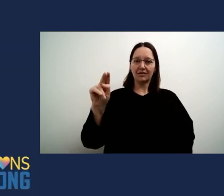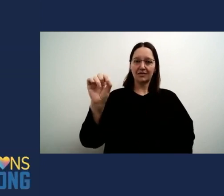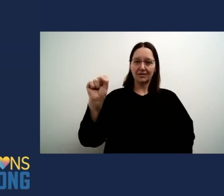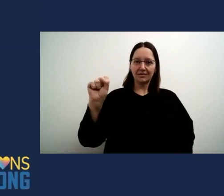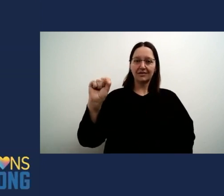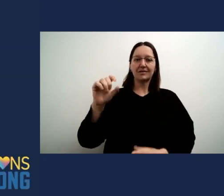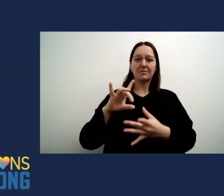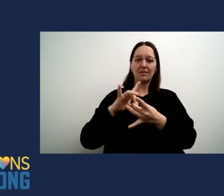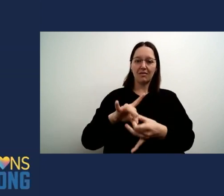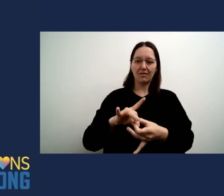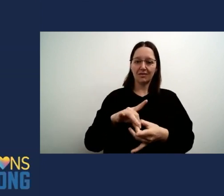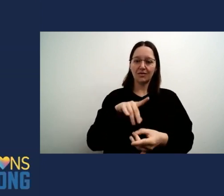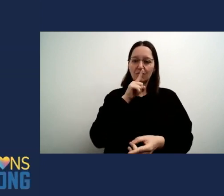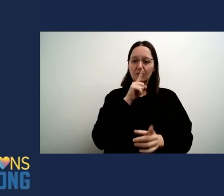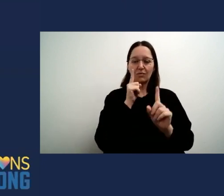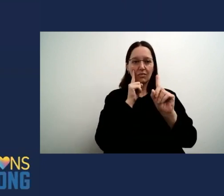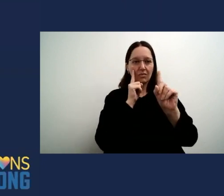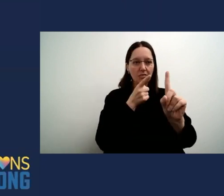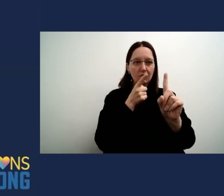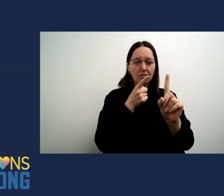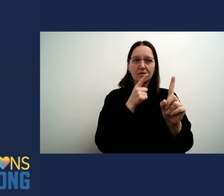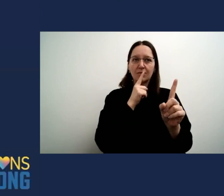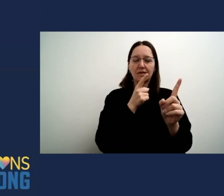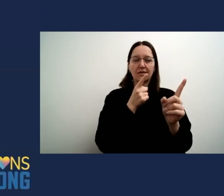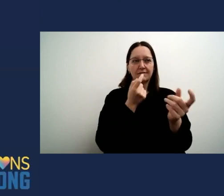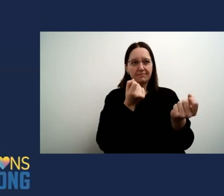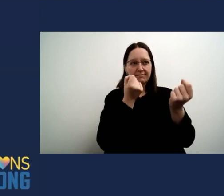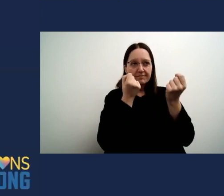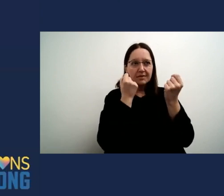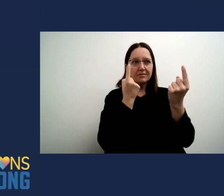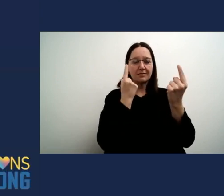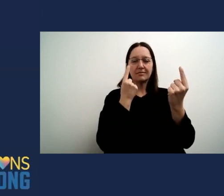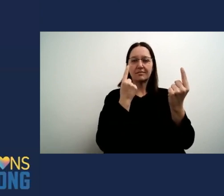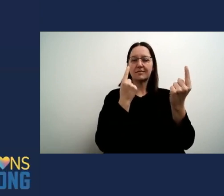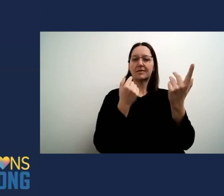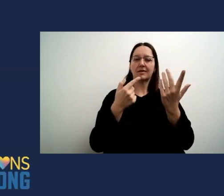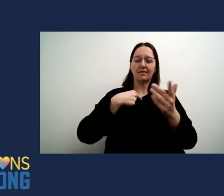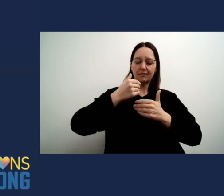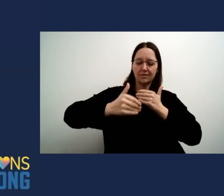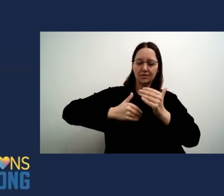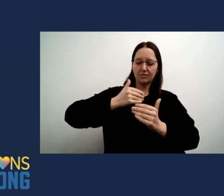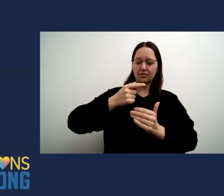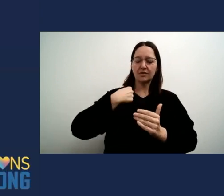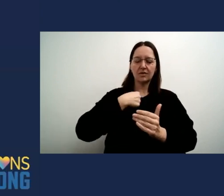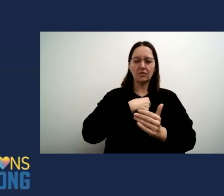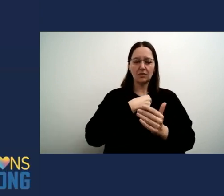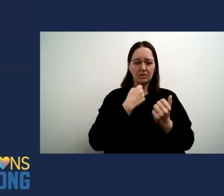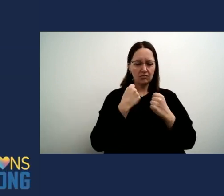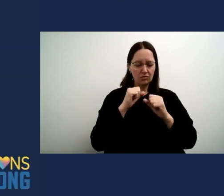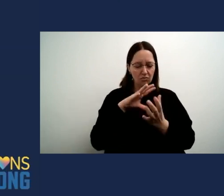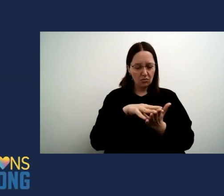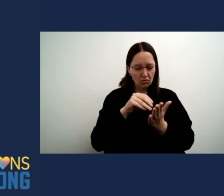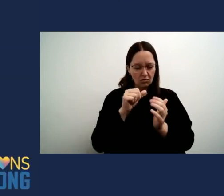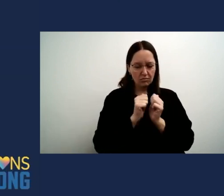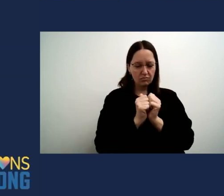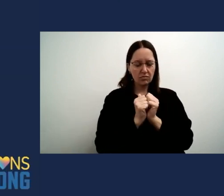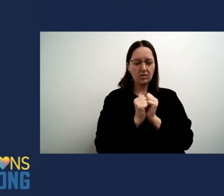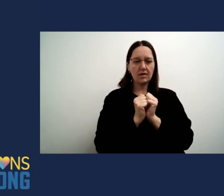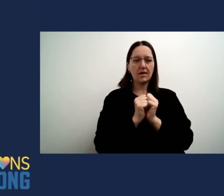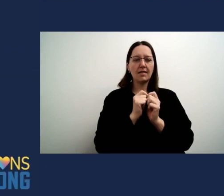campus is located. The university was built on the territory of the Kumeyaay nation. Today the Kumeyaay